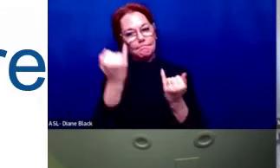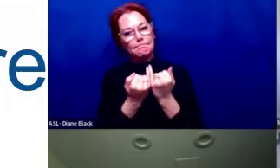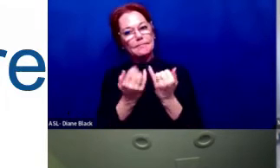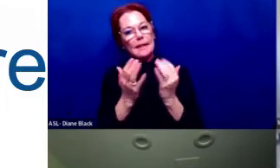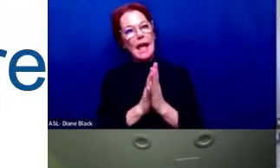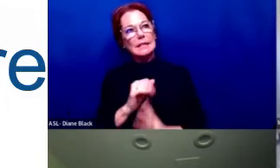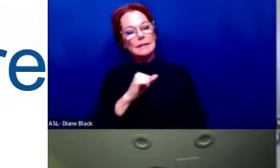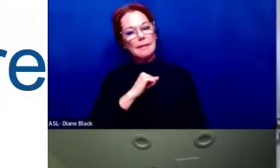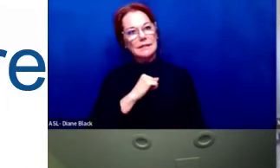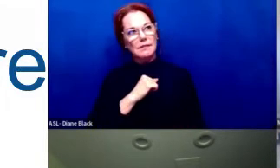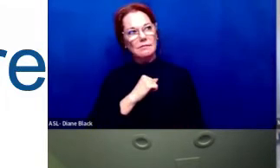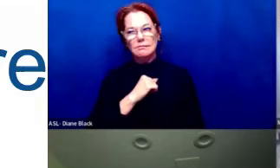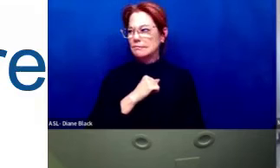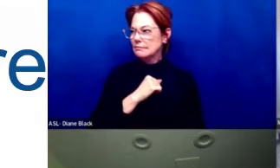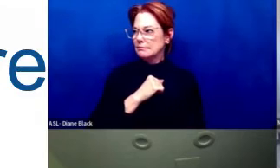the brain injury? Or is this